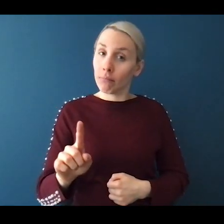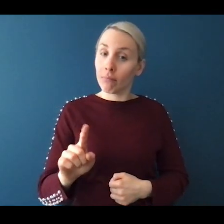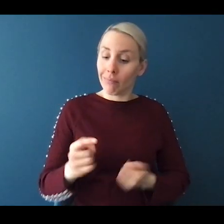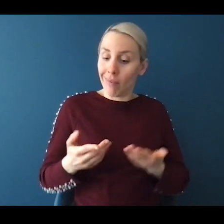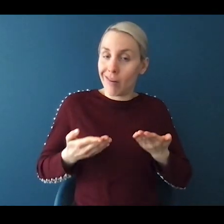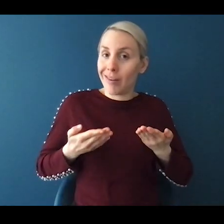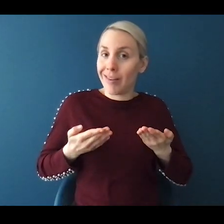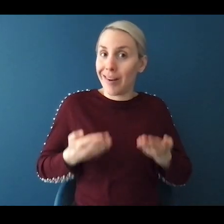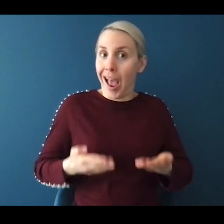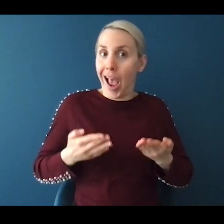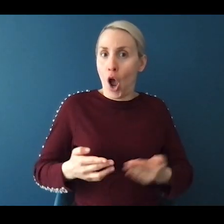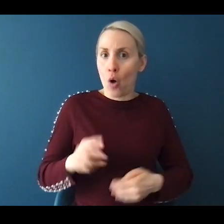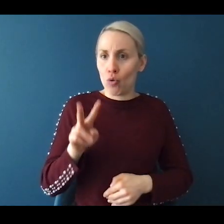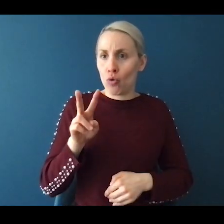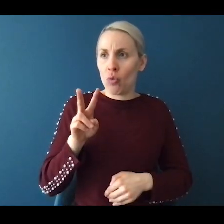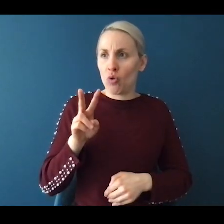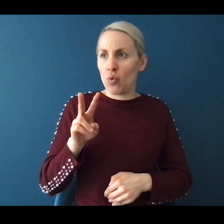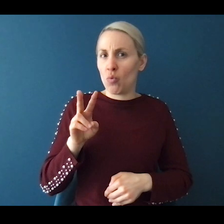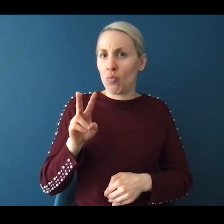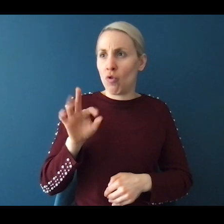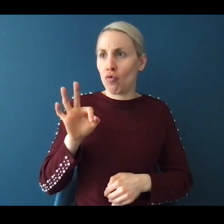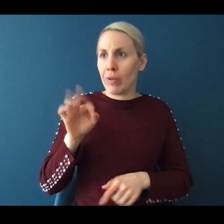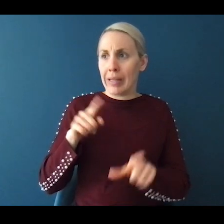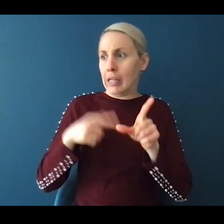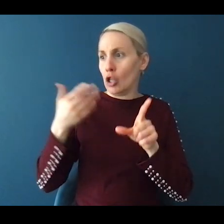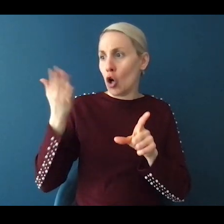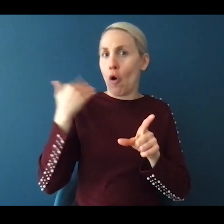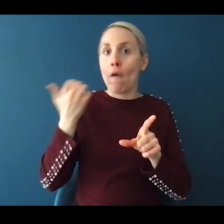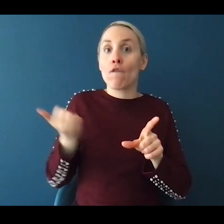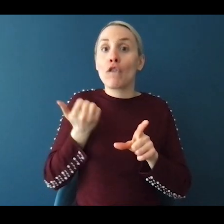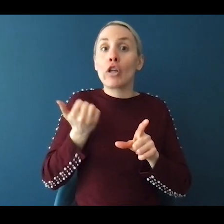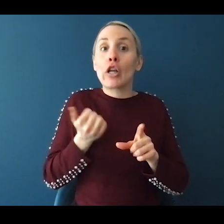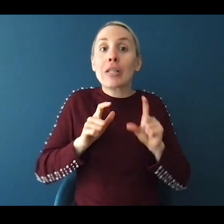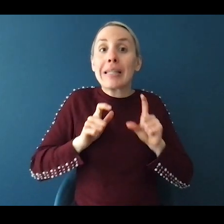for example now it's been what two-three years later I’m exploring and I’m still